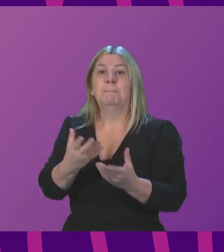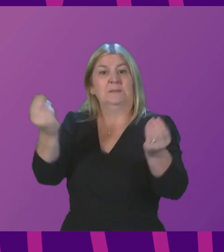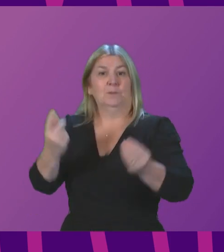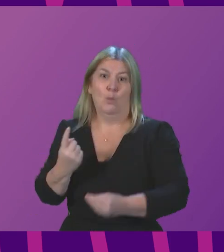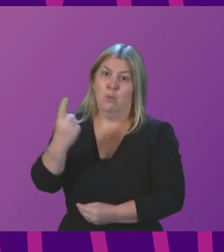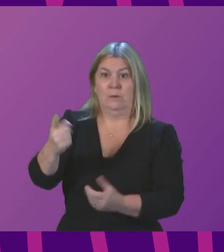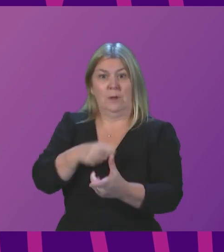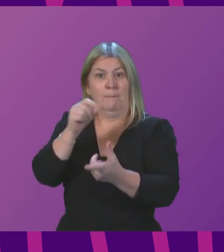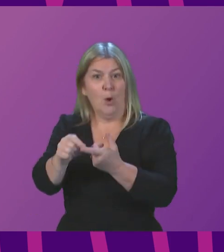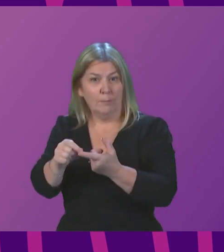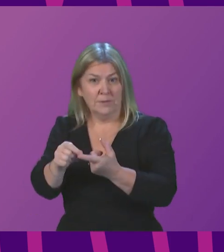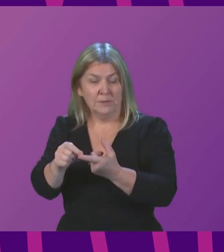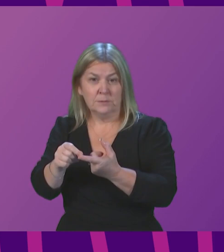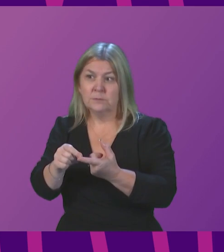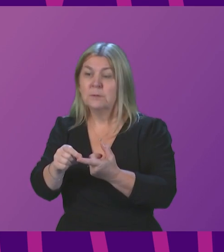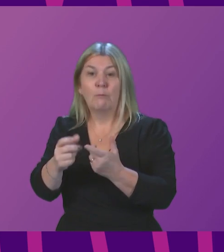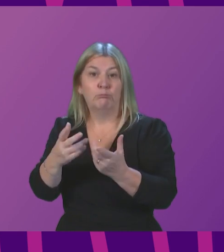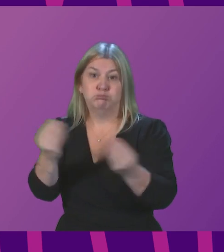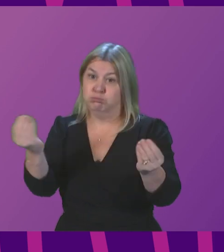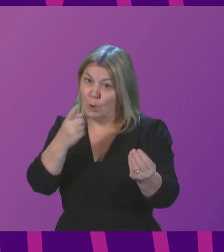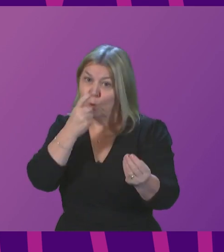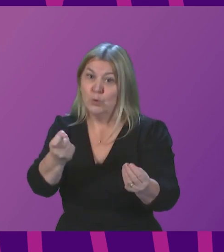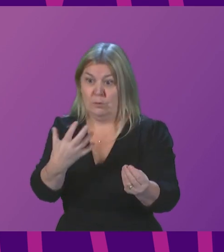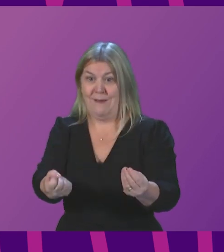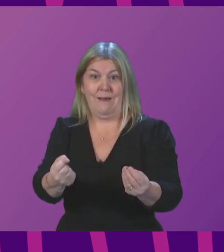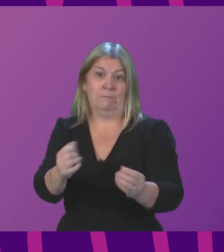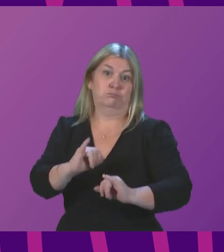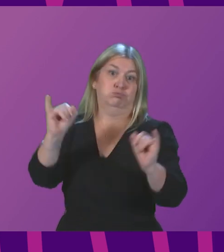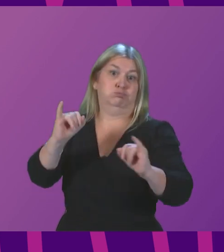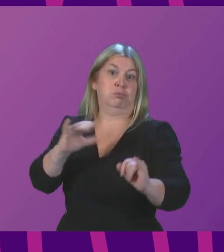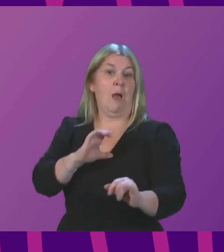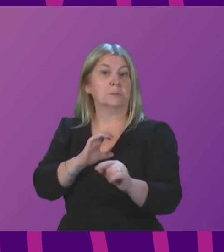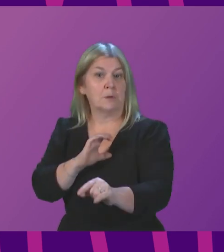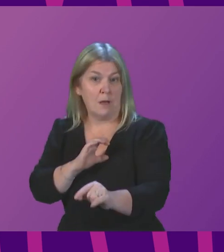to save someone’s life, how can we ensure that, in our earnest efforts to tackle the